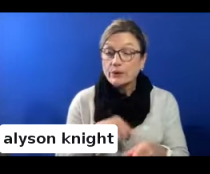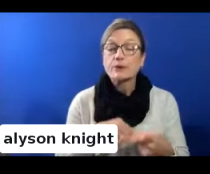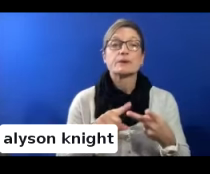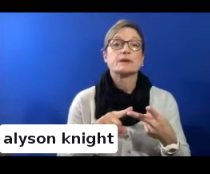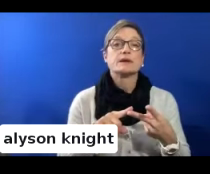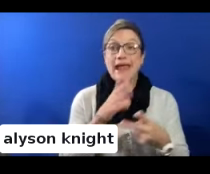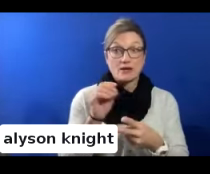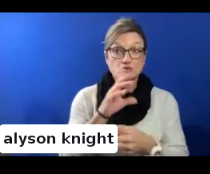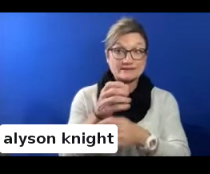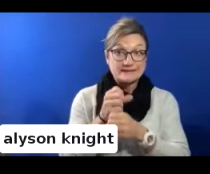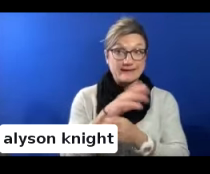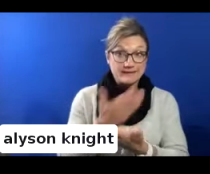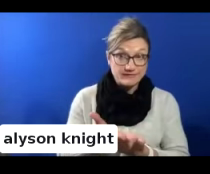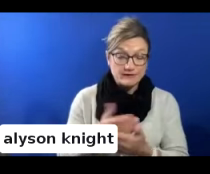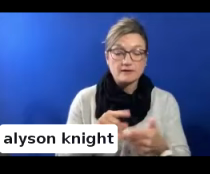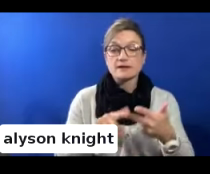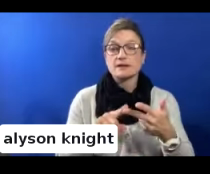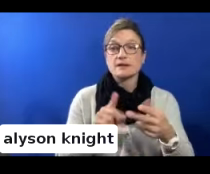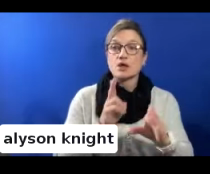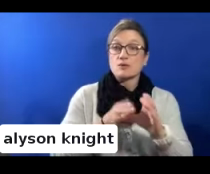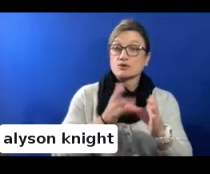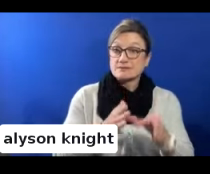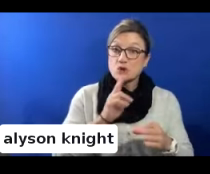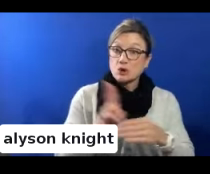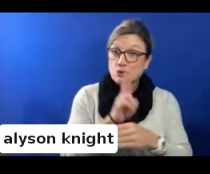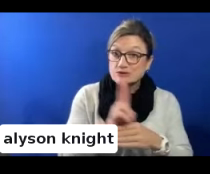received, participants are using the chairs, year-to-date they